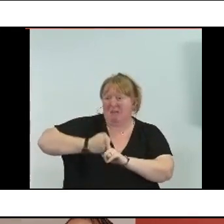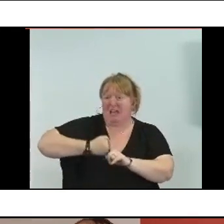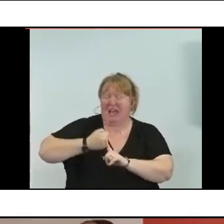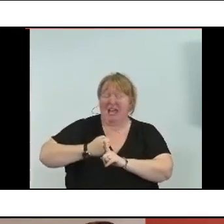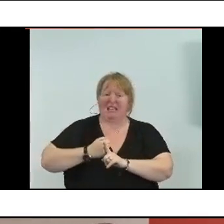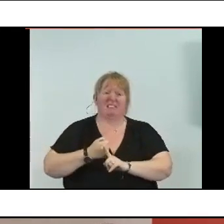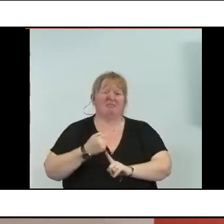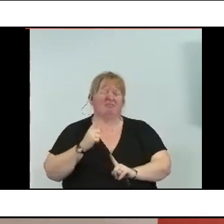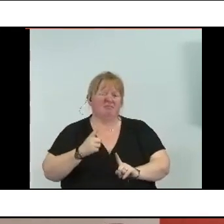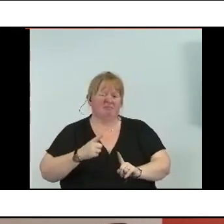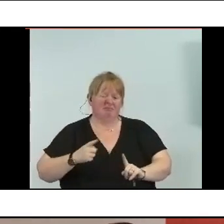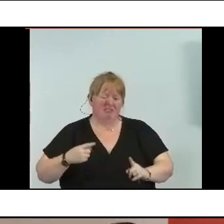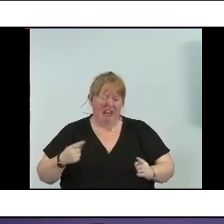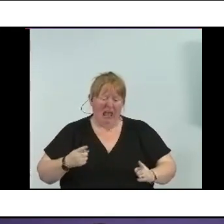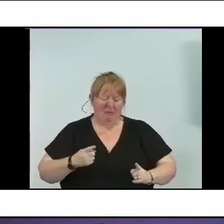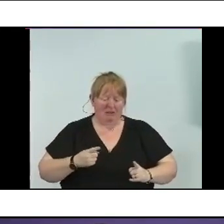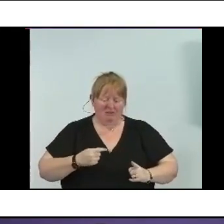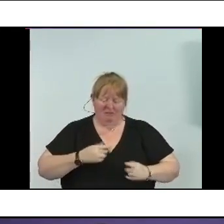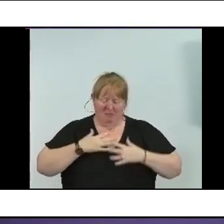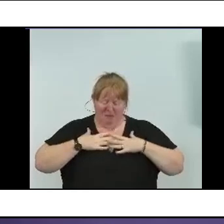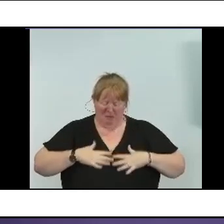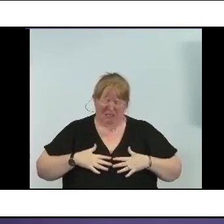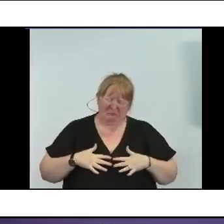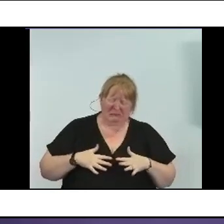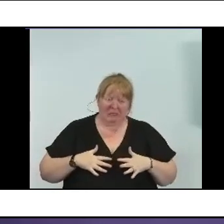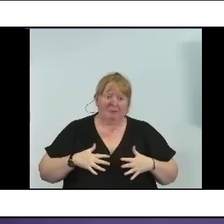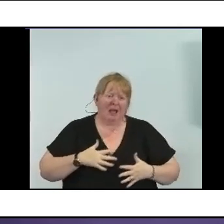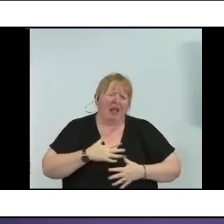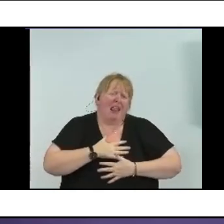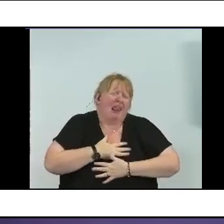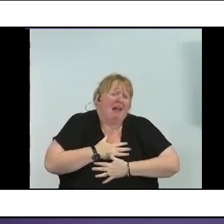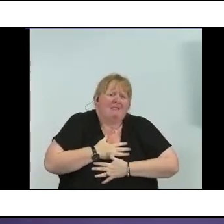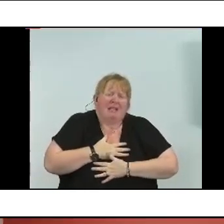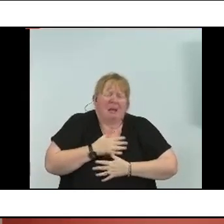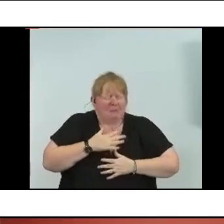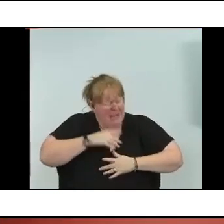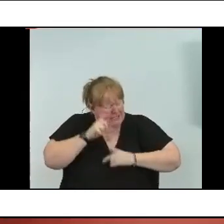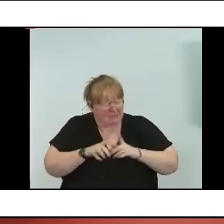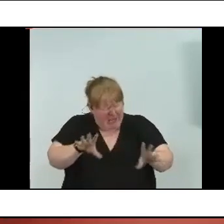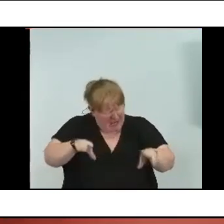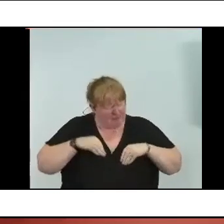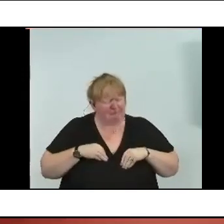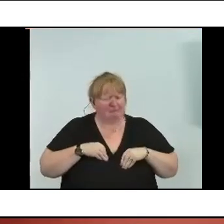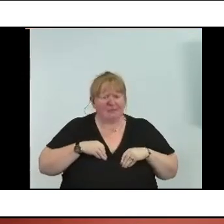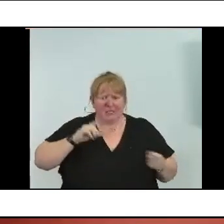allowed me to love my body and love my disability, as this is who I am, I can't change it and you